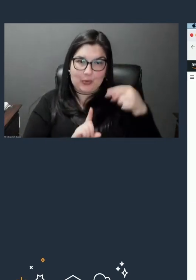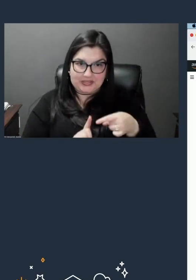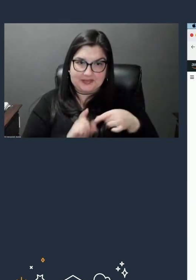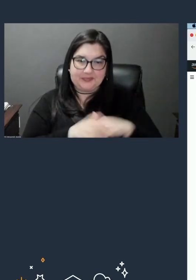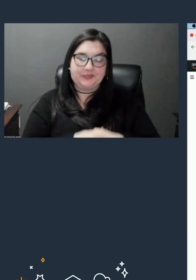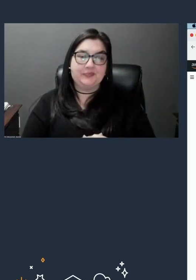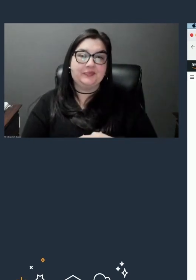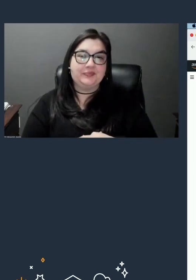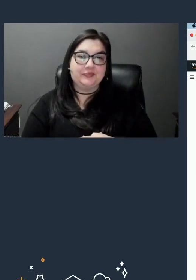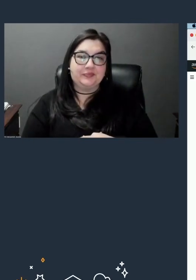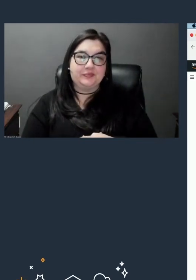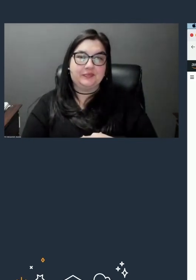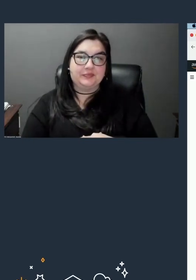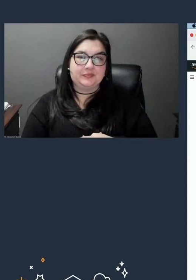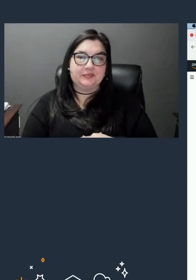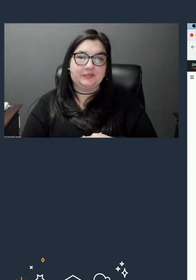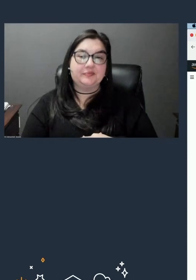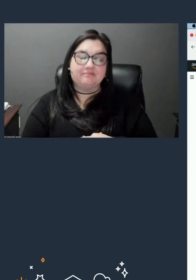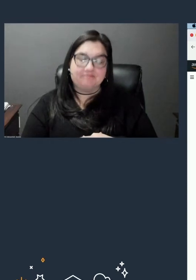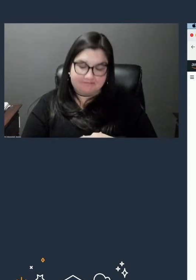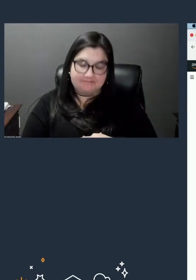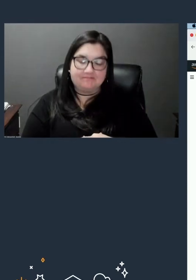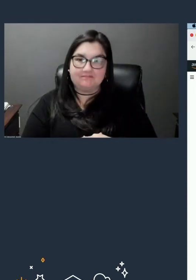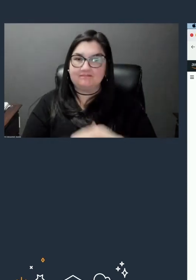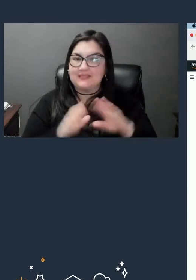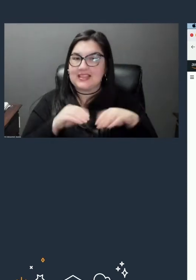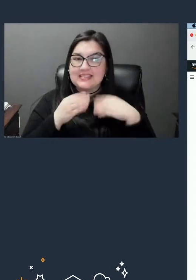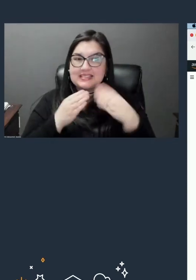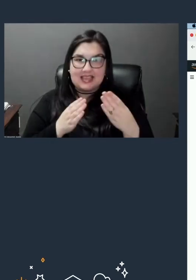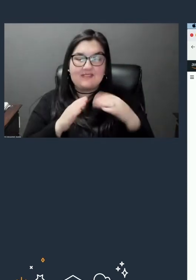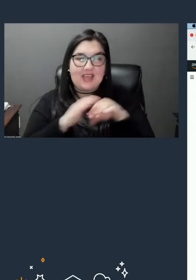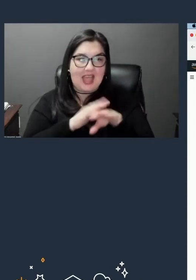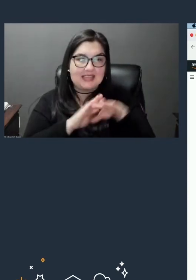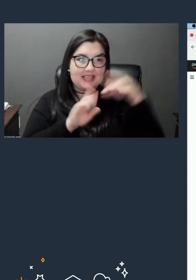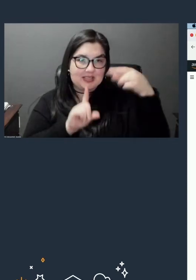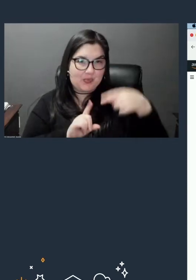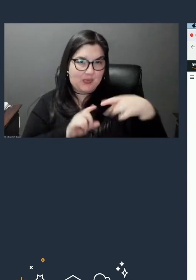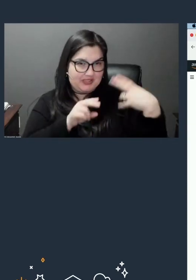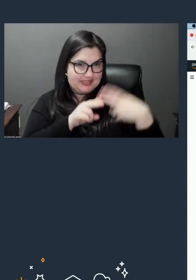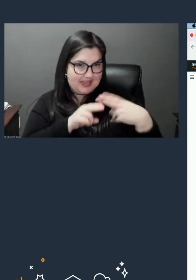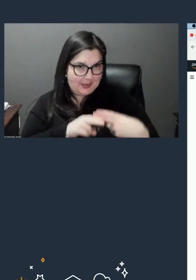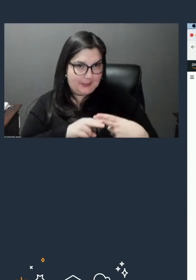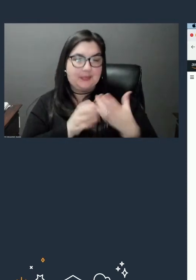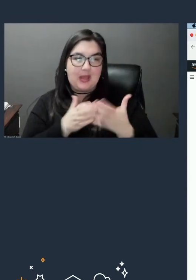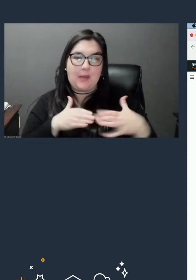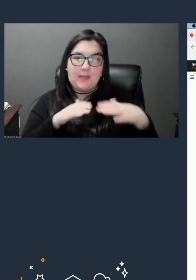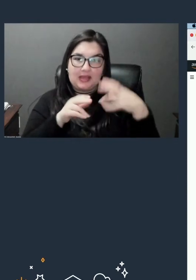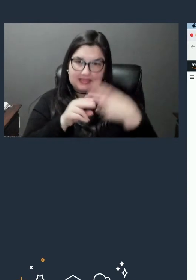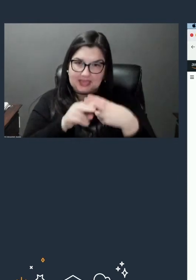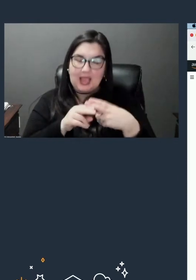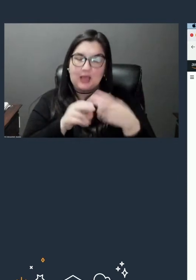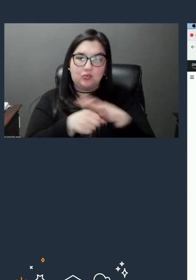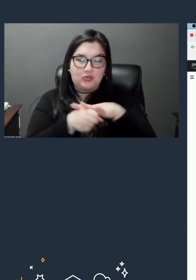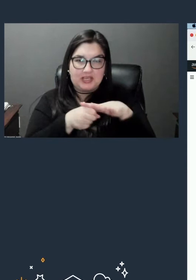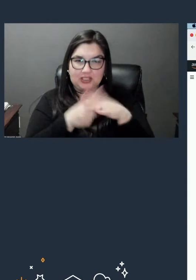So here let's give it an access point name. And the bucket name region is all pre-filled. So let's go on to the network.